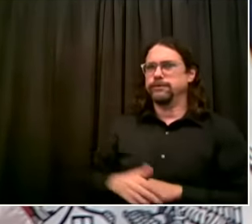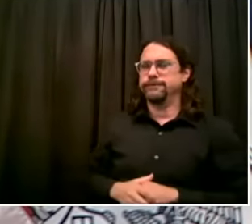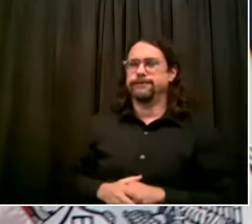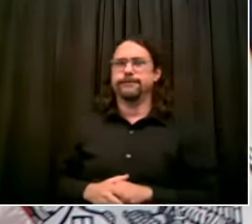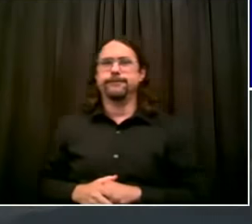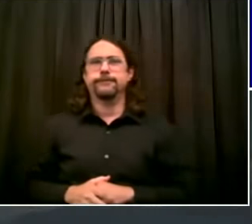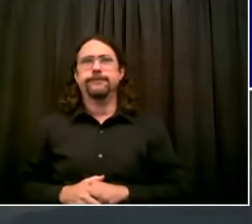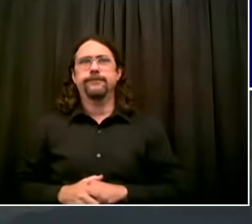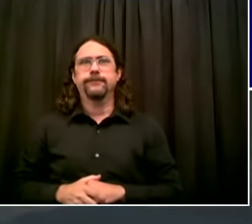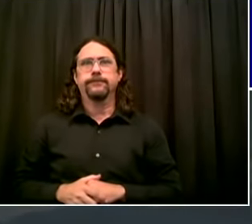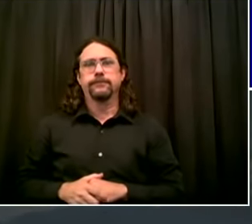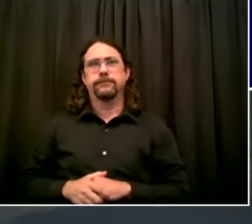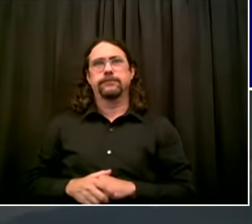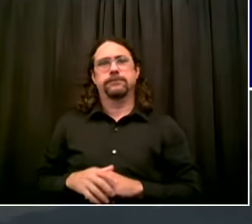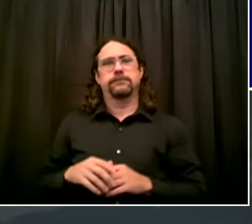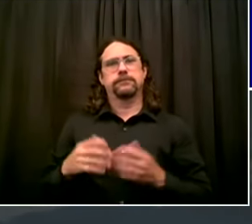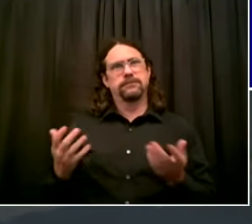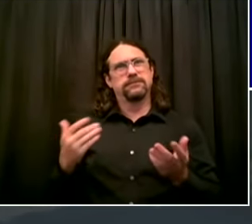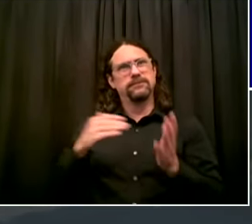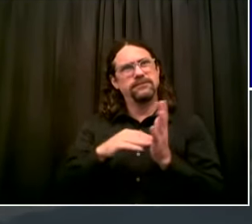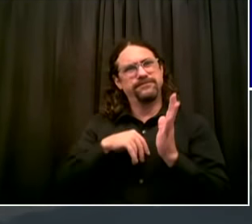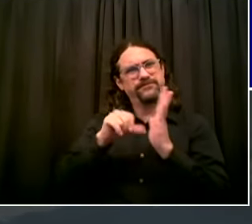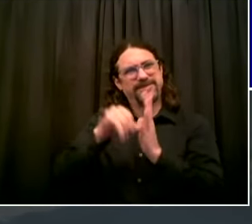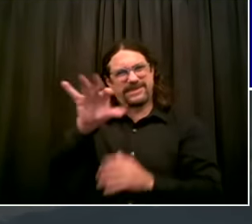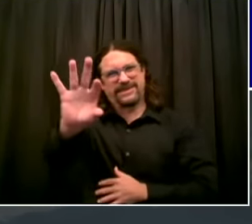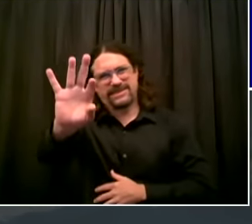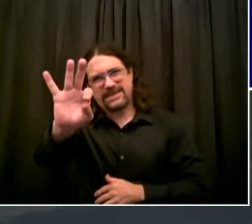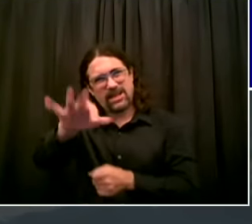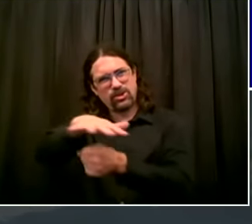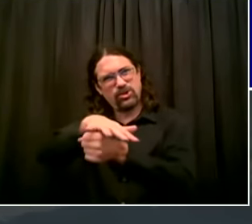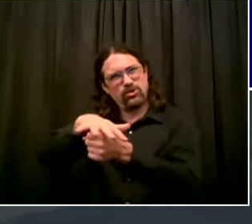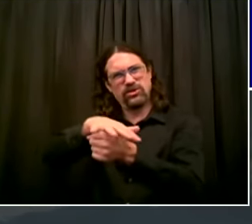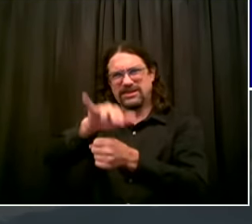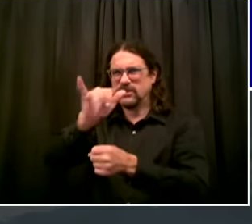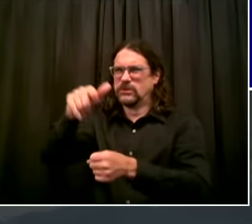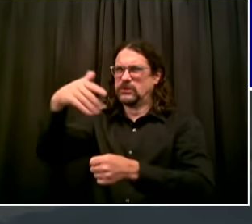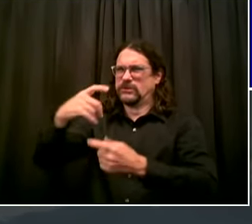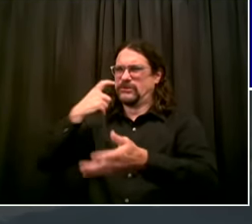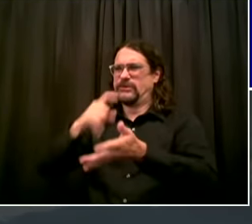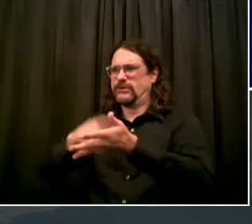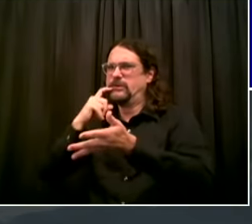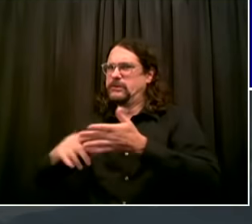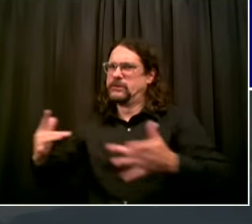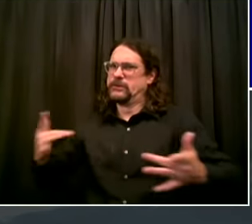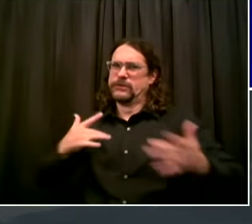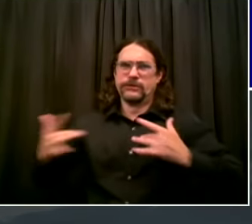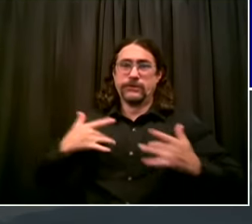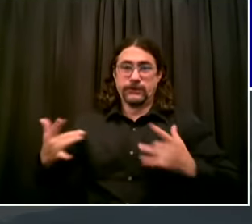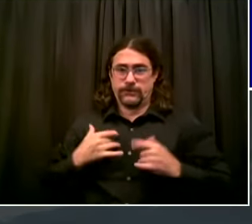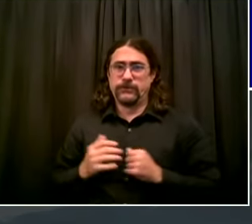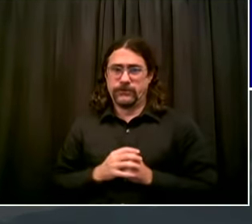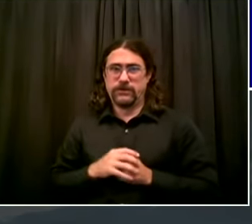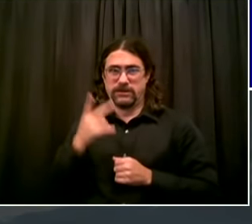LET'S GO OVER THE INDICATORS UPFRONT WITH THE INCLUSION OF THE SEVEN DAY ROLLING AVERAGE. FIRST OF ALL